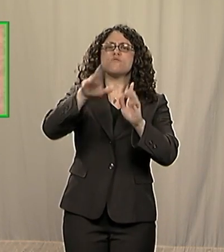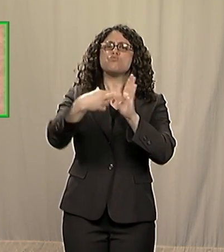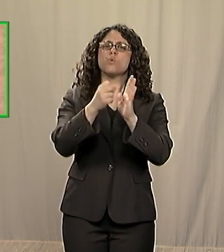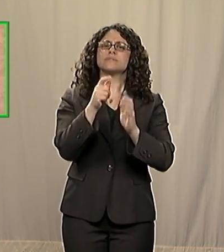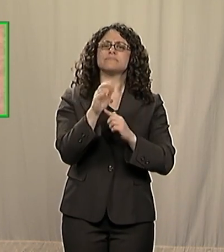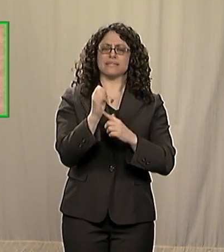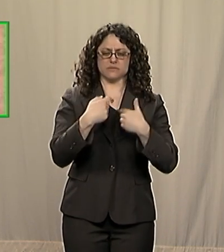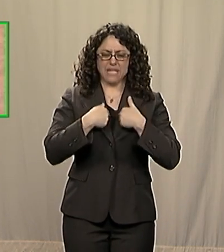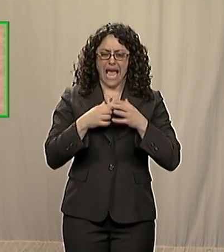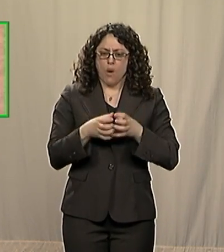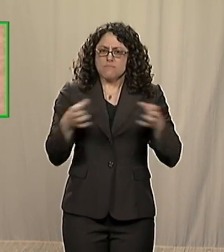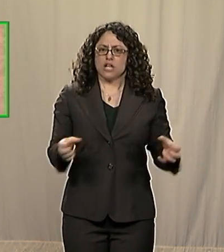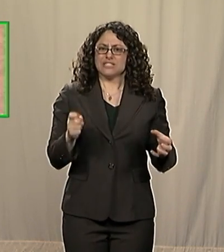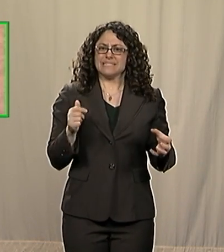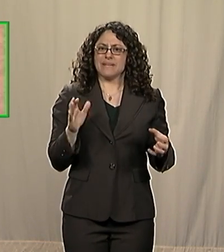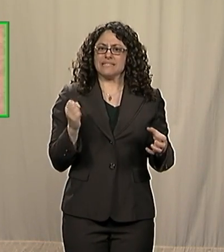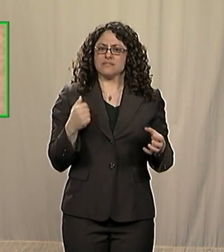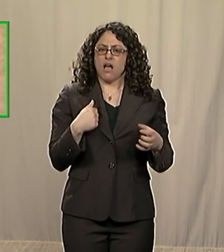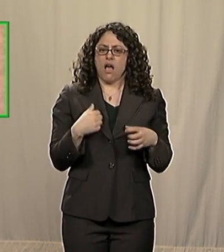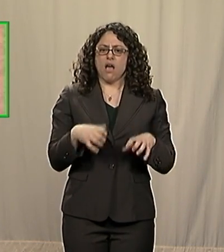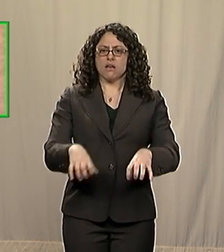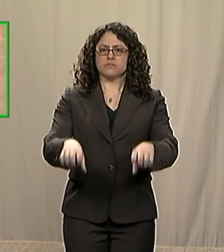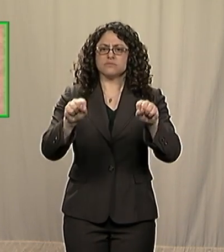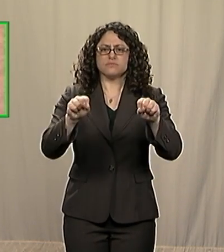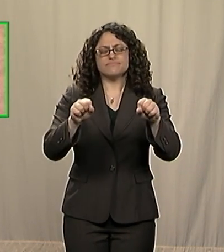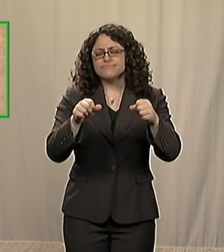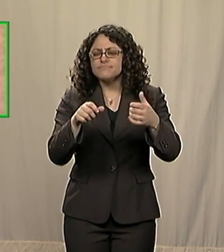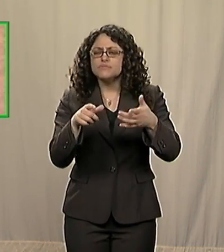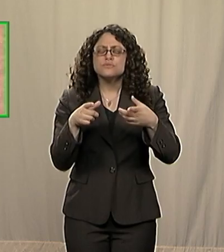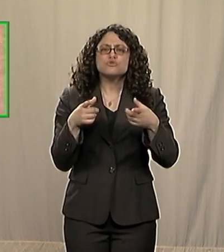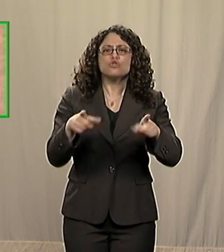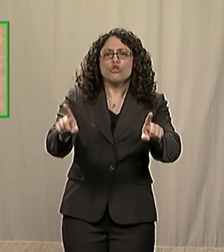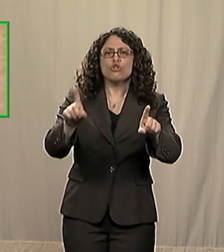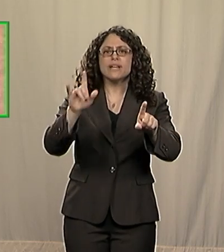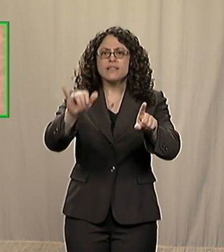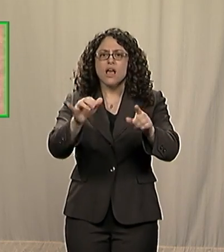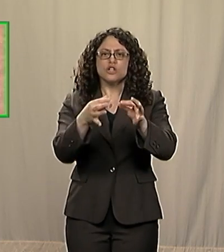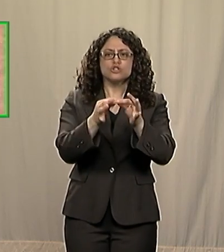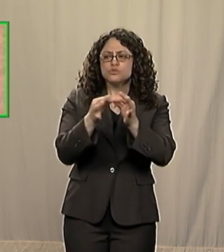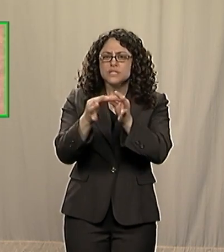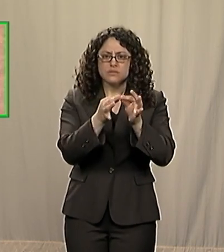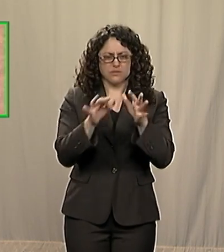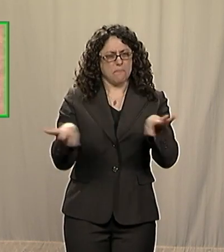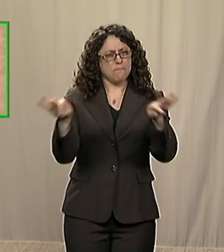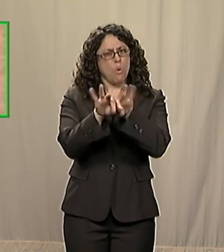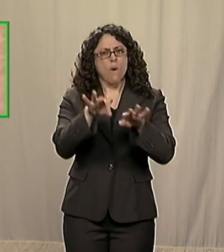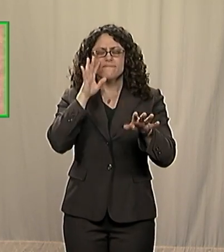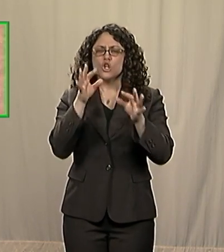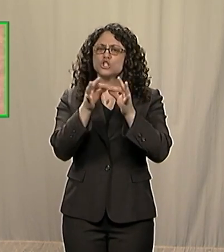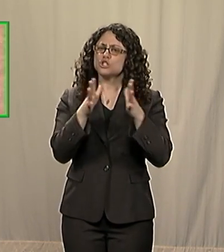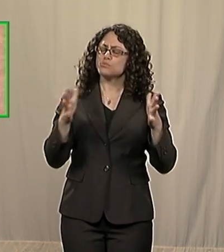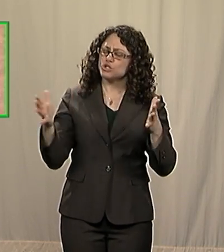we take up during an interaction, dynamically is crucial for interpreters to look at.